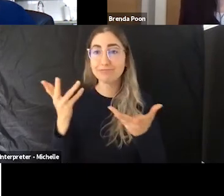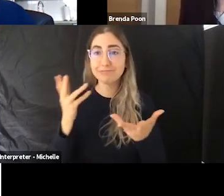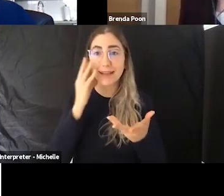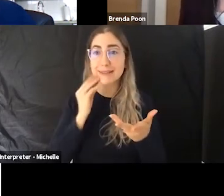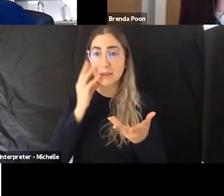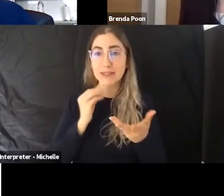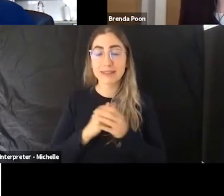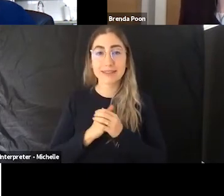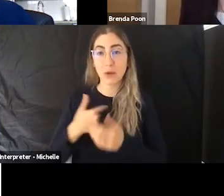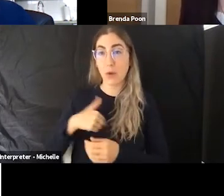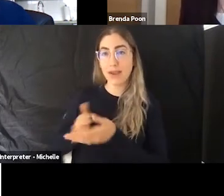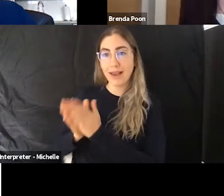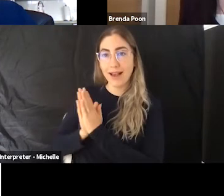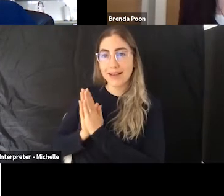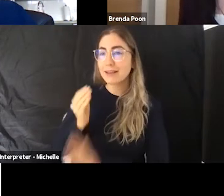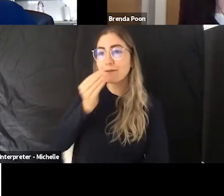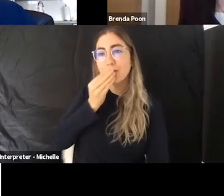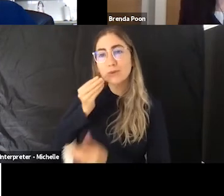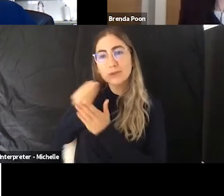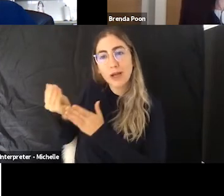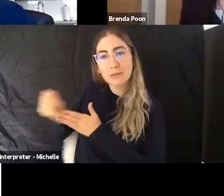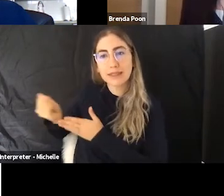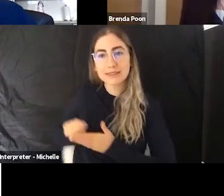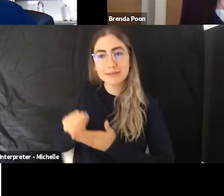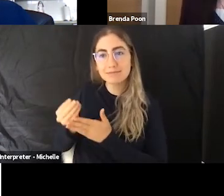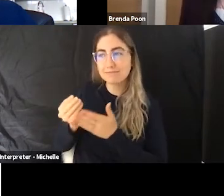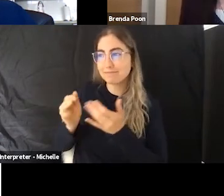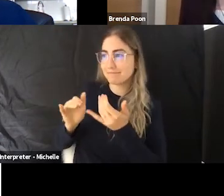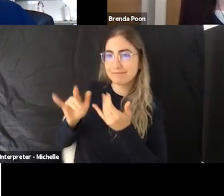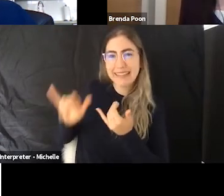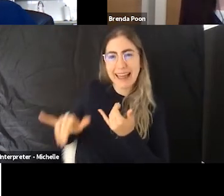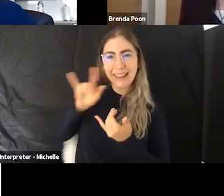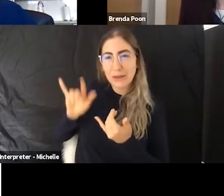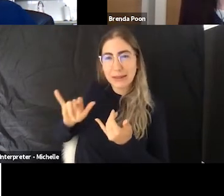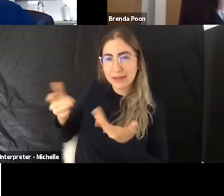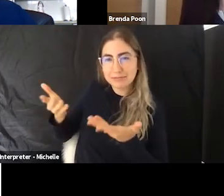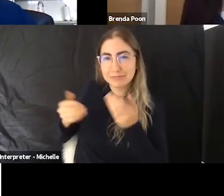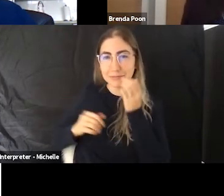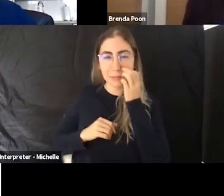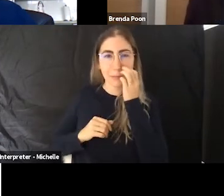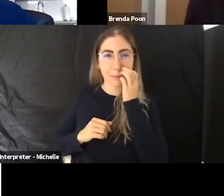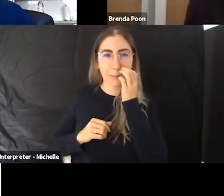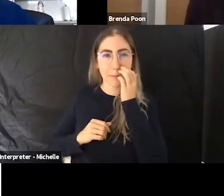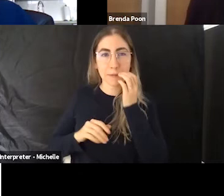SHOPPING AND GETTING FOOD ON A DAY-TO-DAY BASIS. AND WE FOUND THAT ABOUT A THIRD, MORE THAN A THIRD